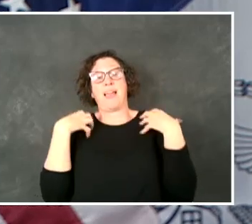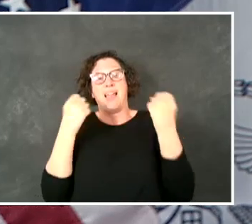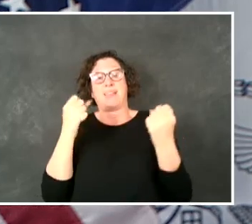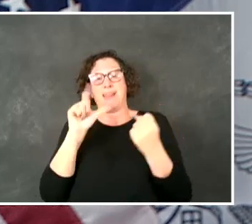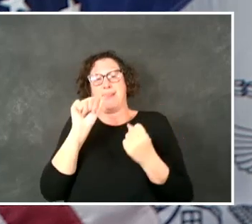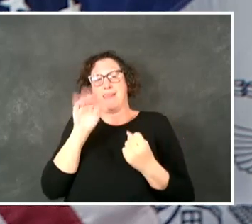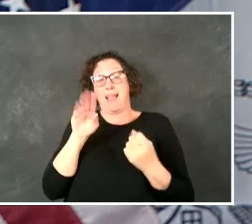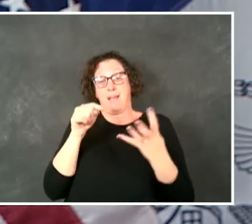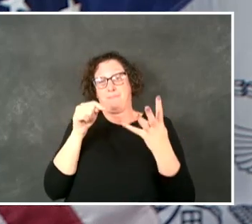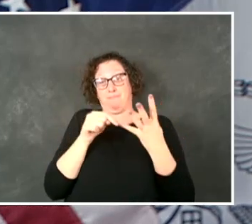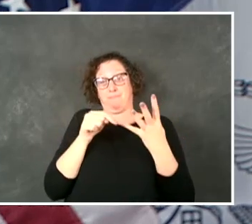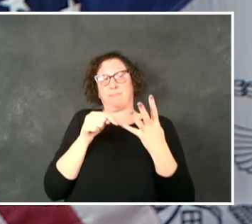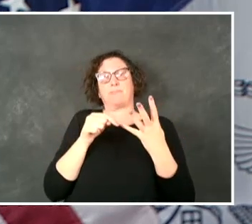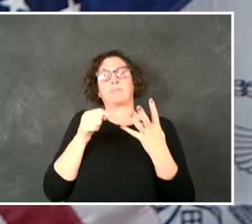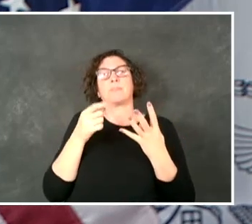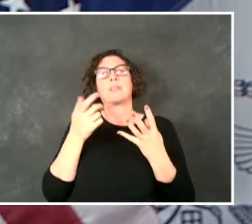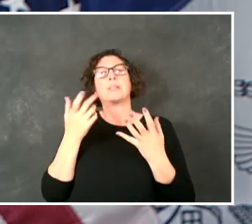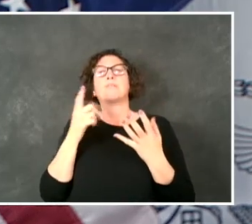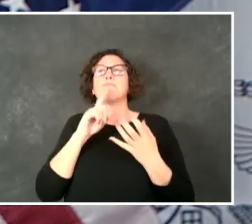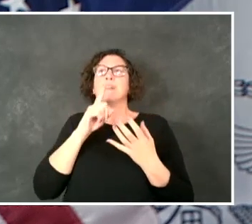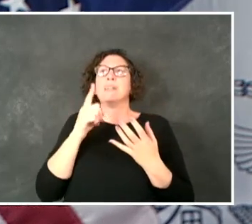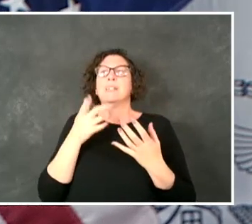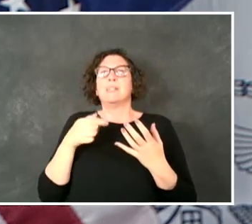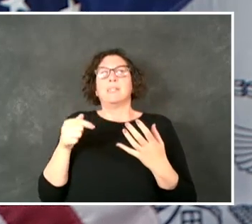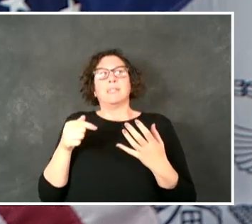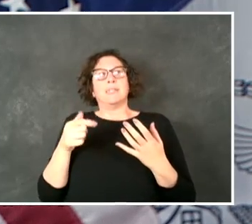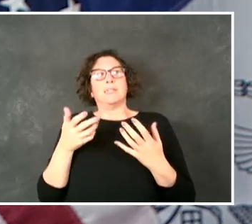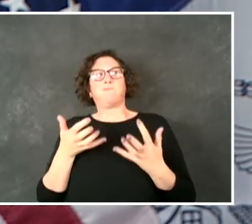INDICATORS WAS